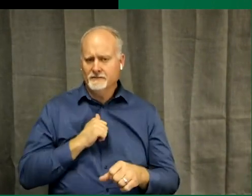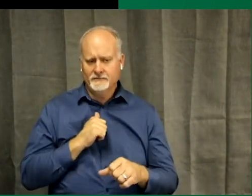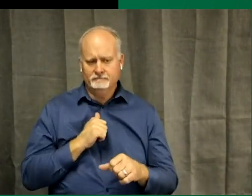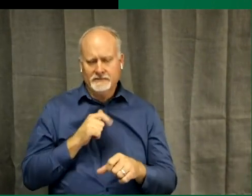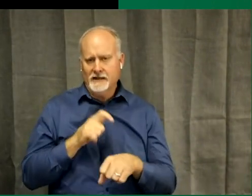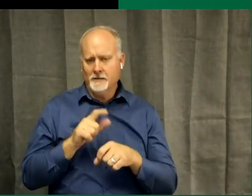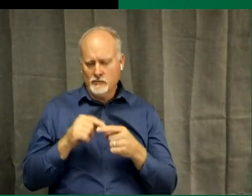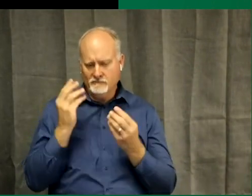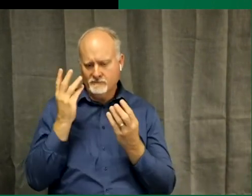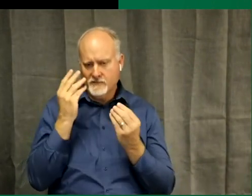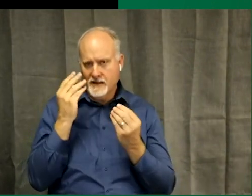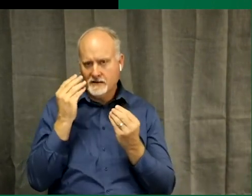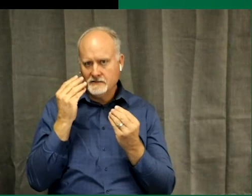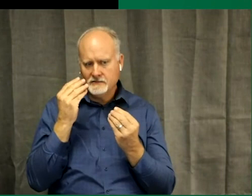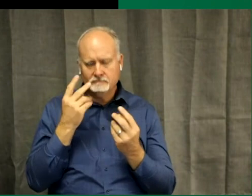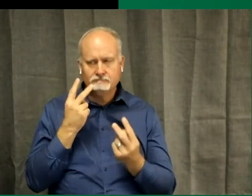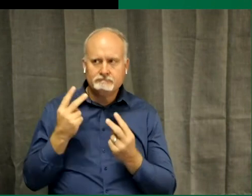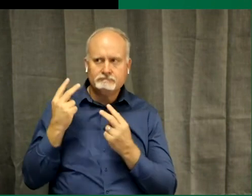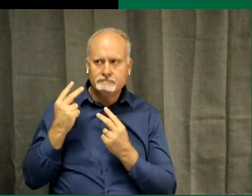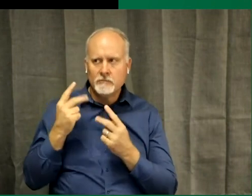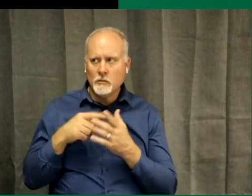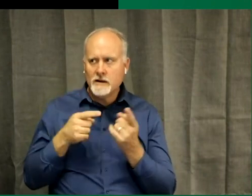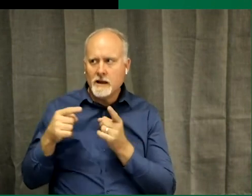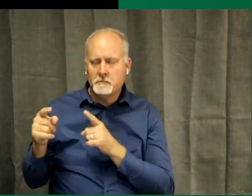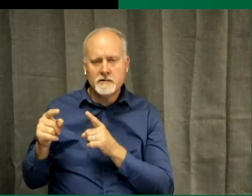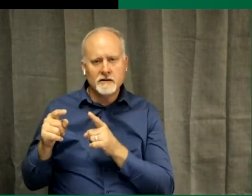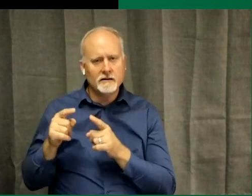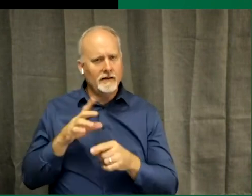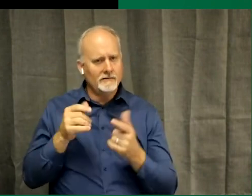is re as well as reflecting on the things going on but also allowing yourself to take a breath